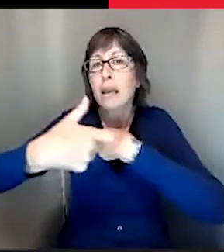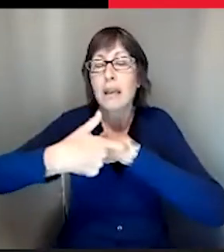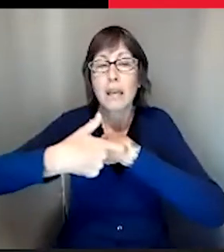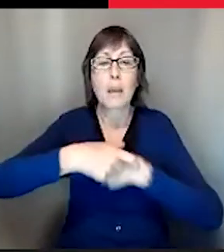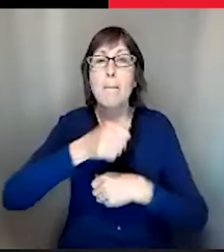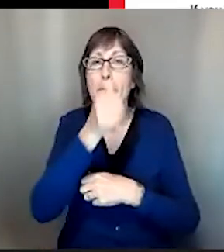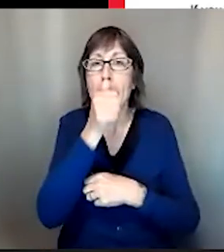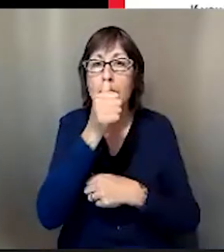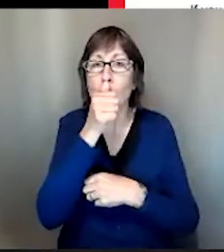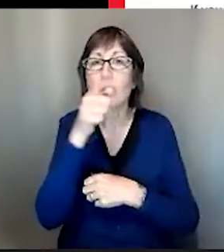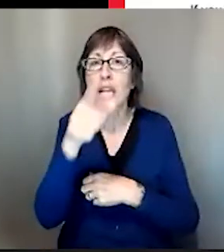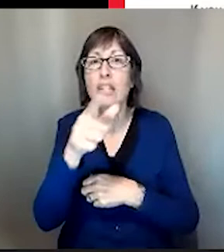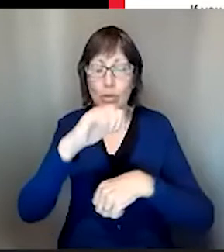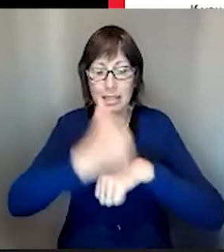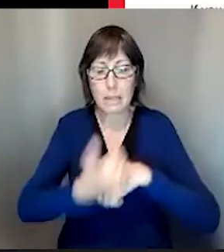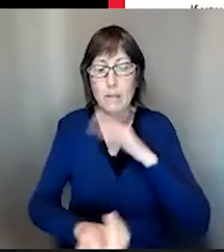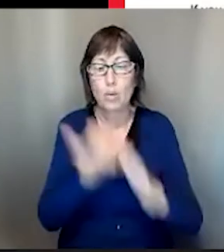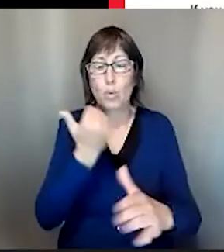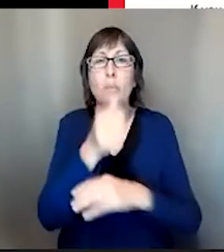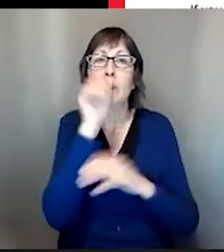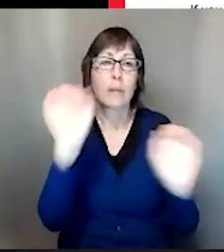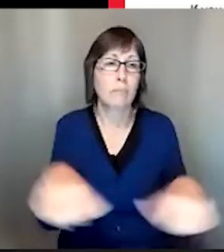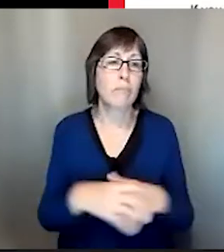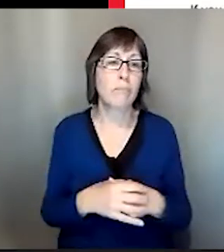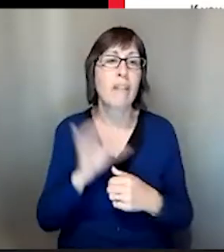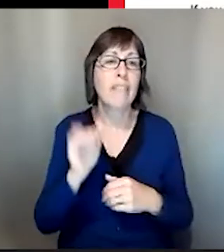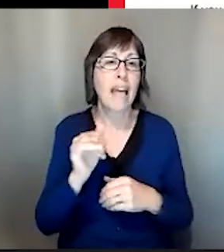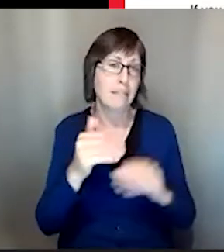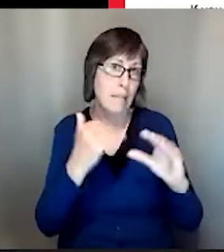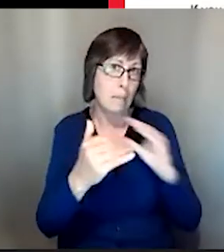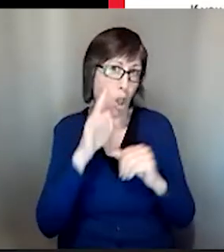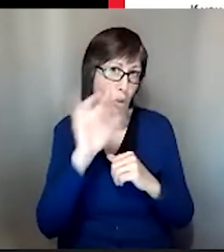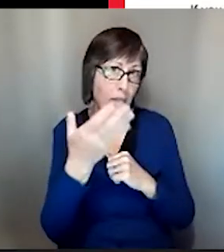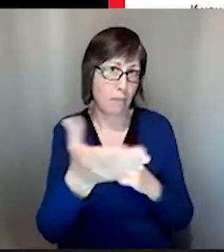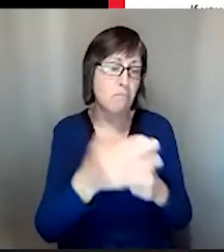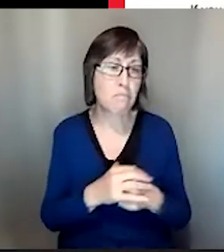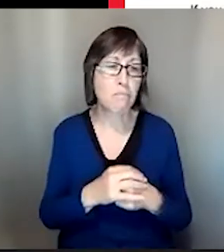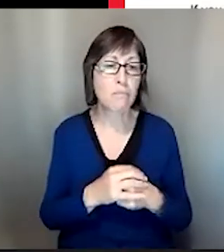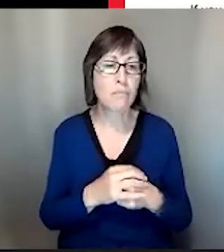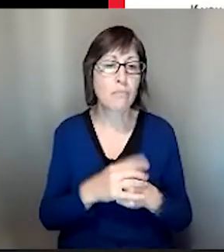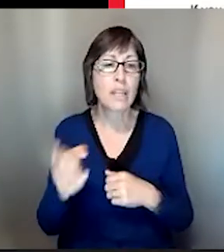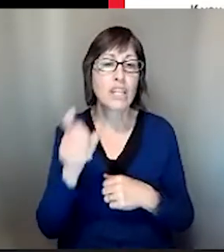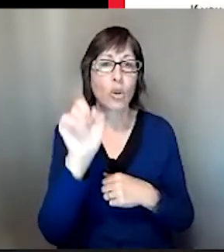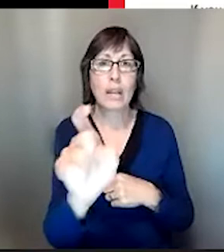password. You should receive an email that looks like this. Click on the link to change